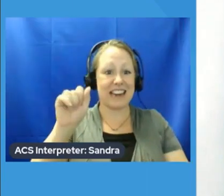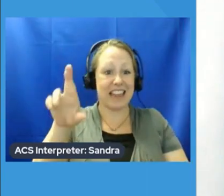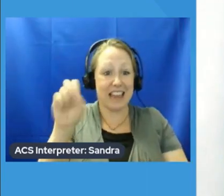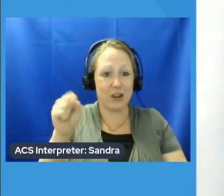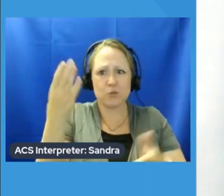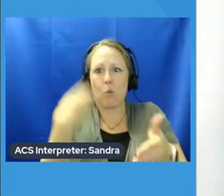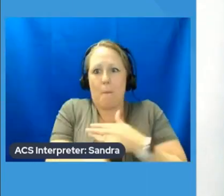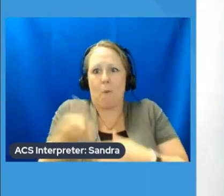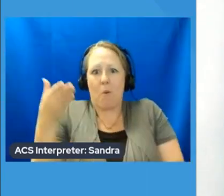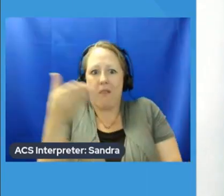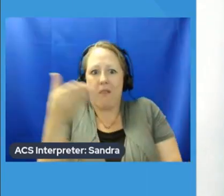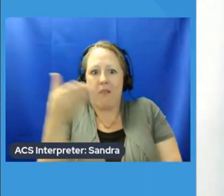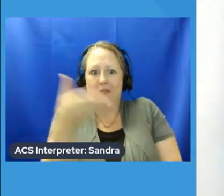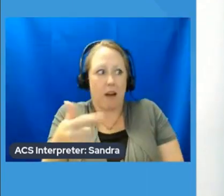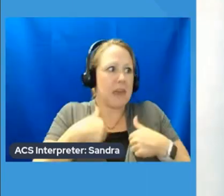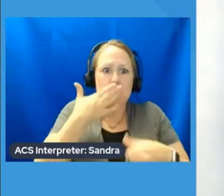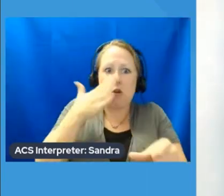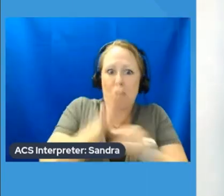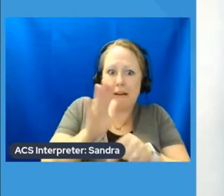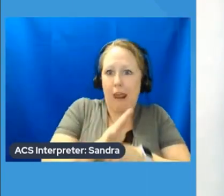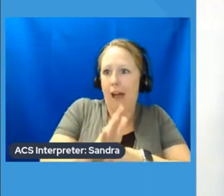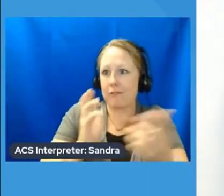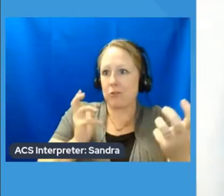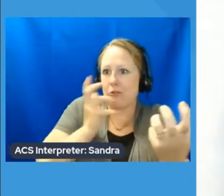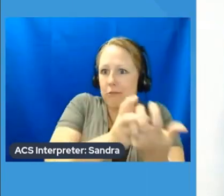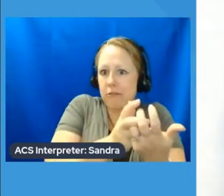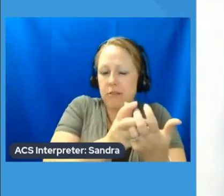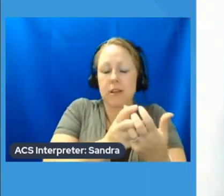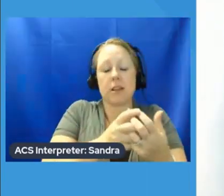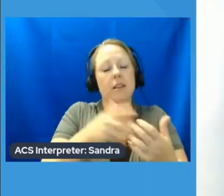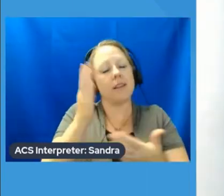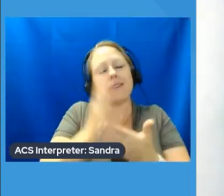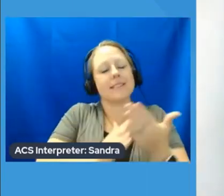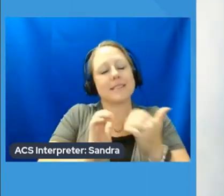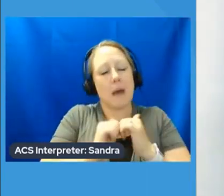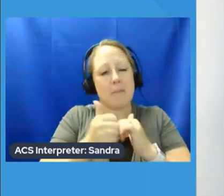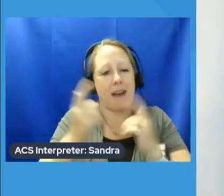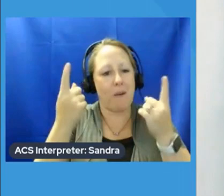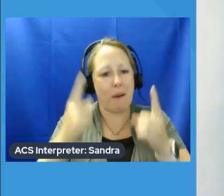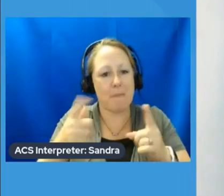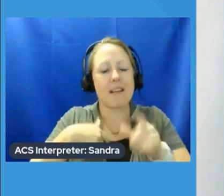Somehow I found the contact info for Pat Trohanis online, and I reached out.